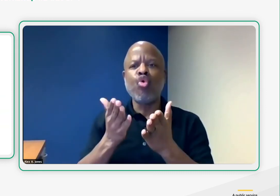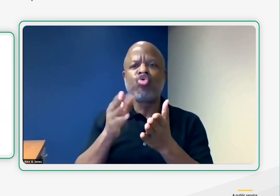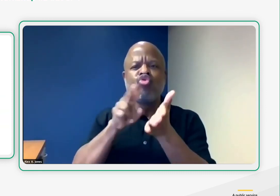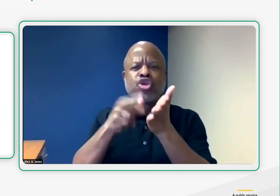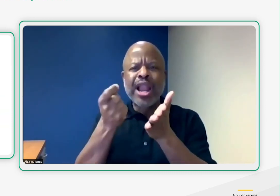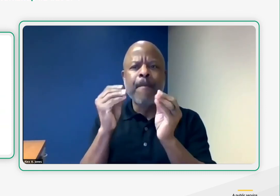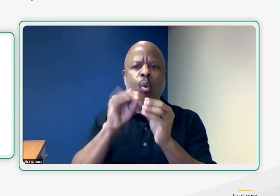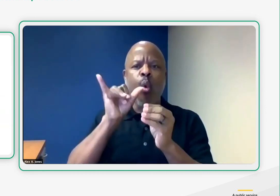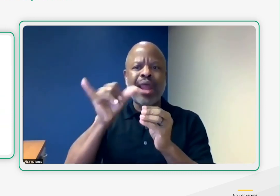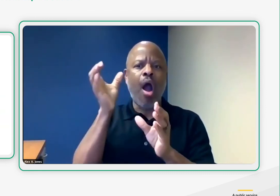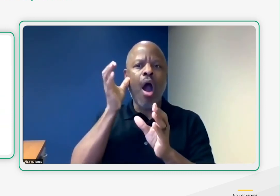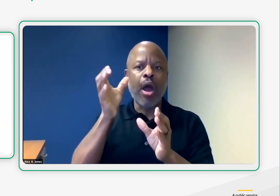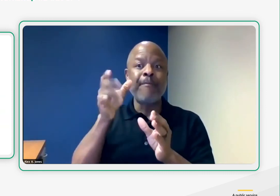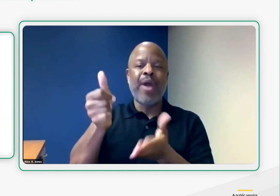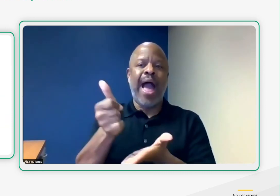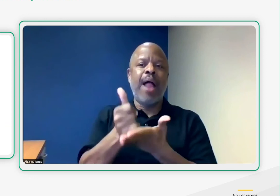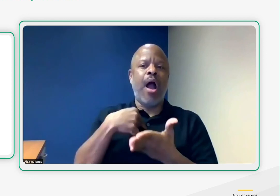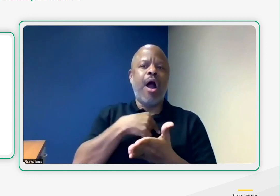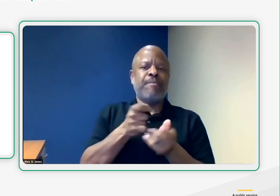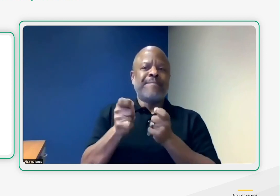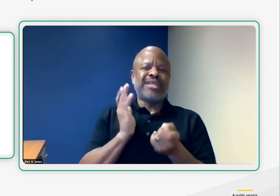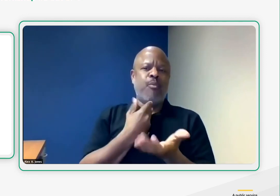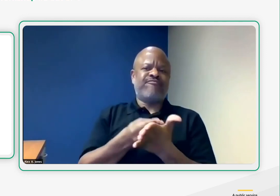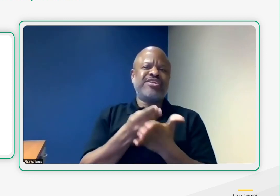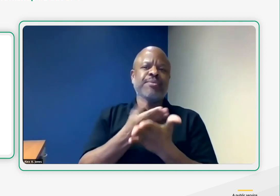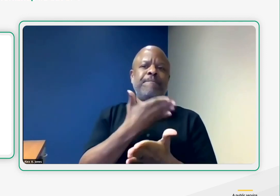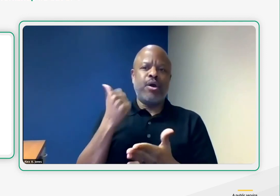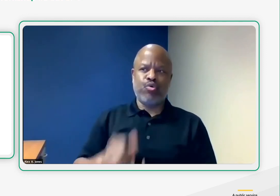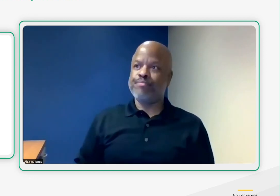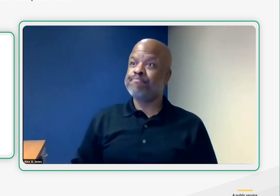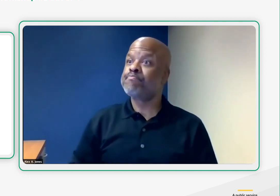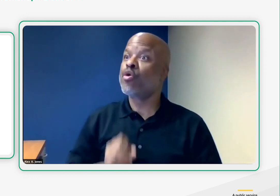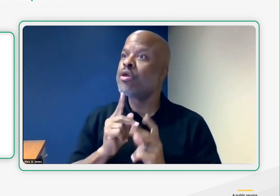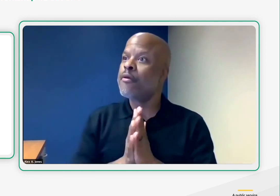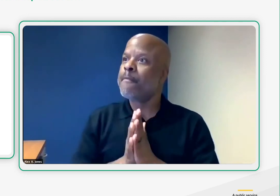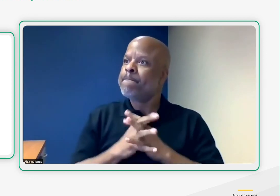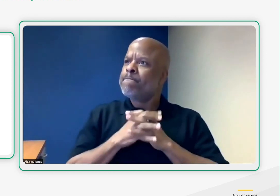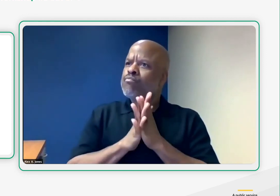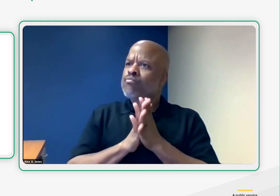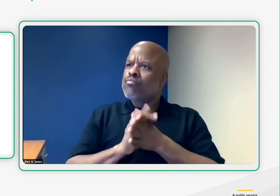So maybe you can research a little bit more. And the more you learn about that concept, it'll better help us with our own financial